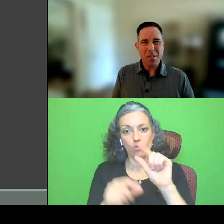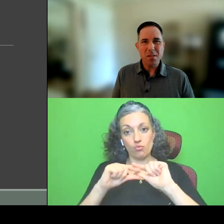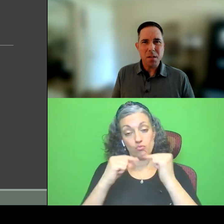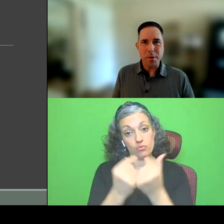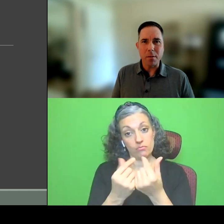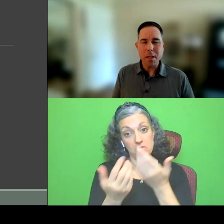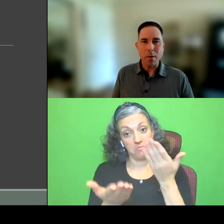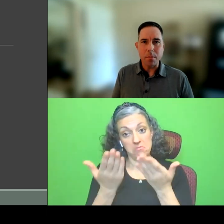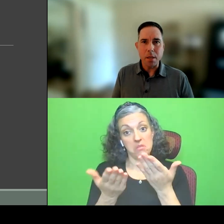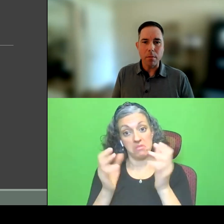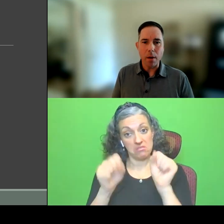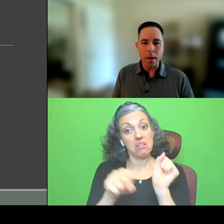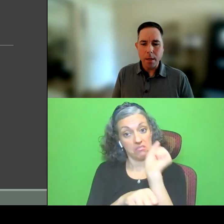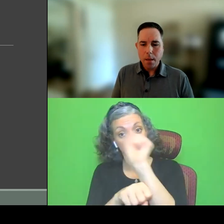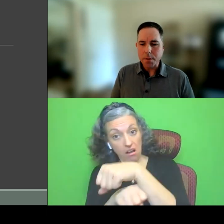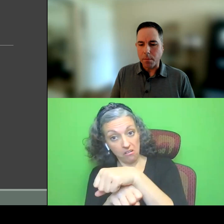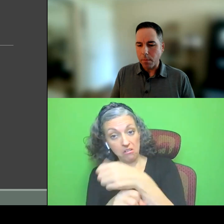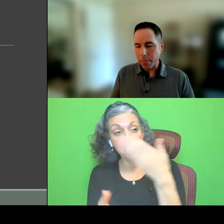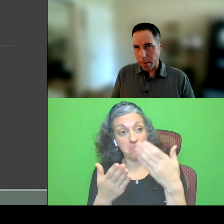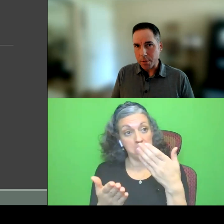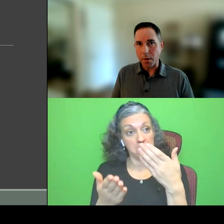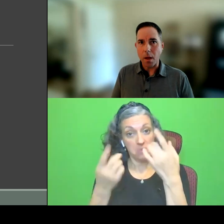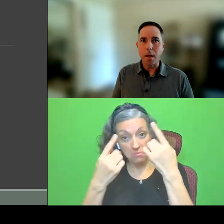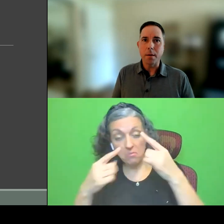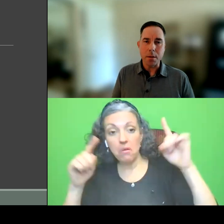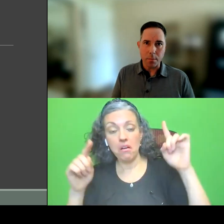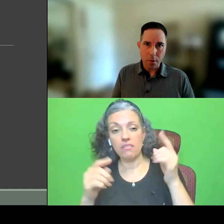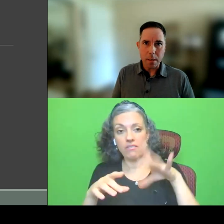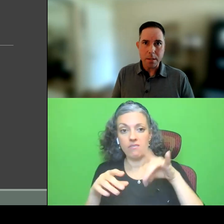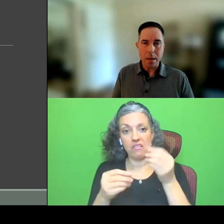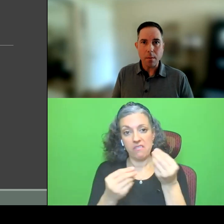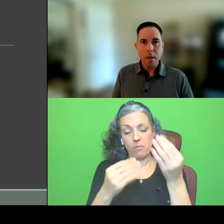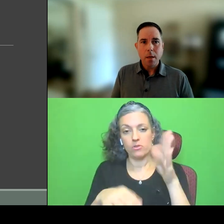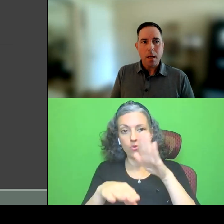tackle to some degree and they might be able to find some information online and get some training set up.